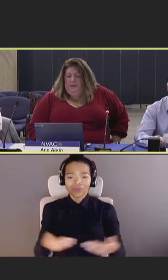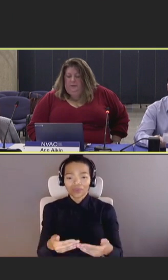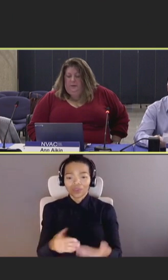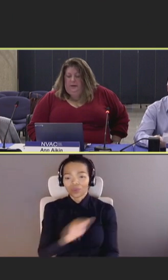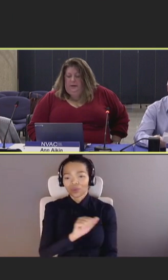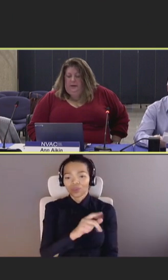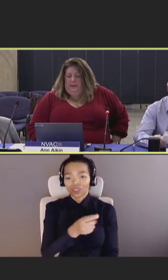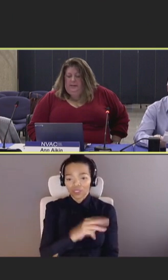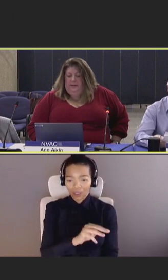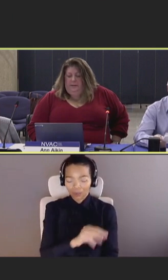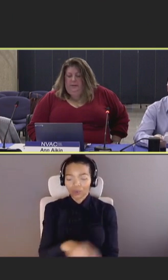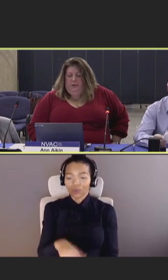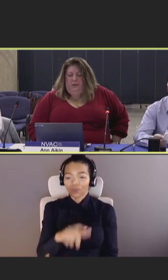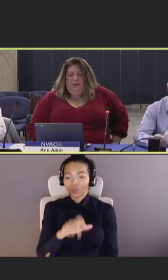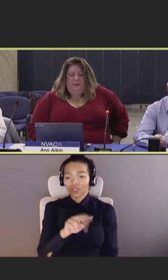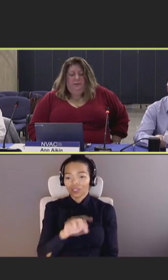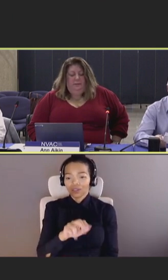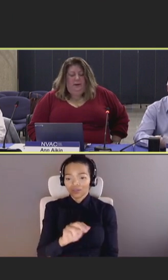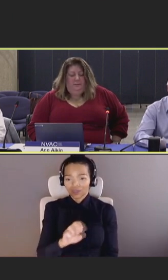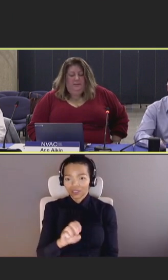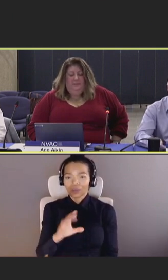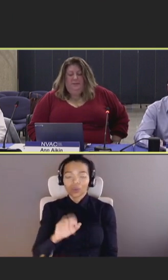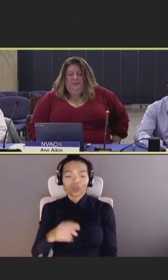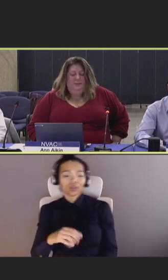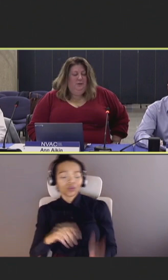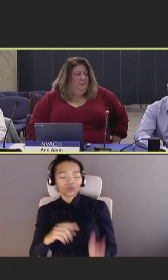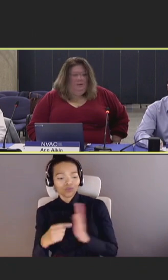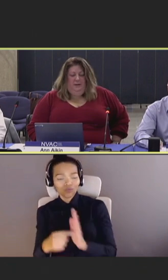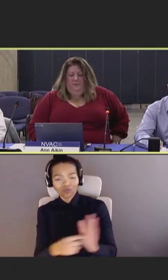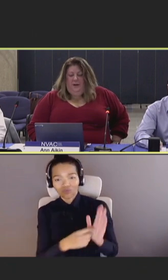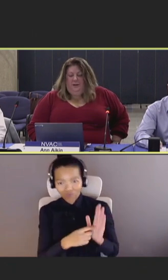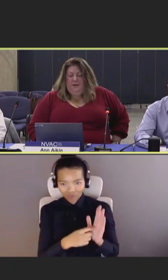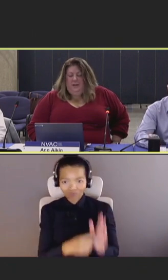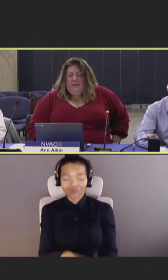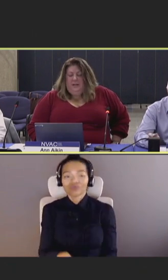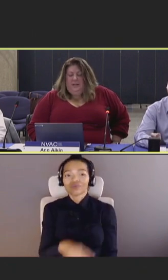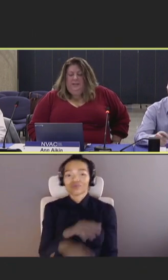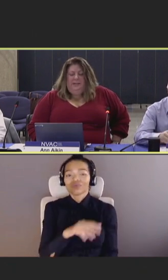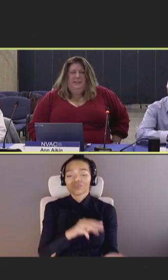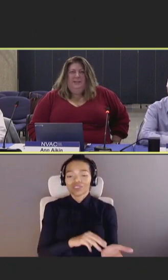recognize the Committee Chair, Dr. Bob Hopkins, for his leadership on NVAC. This is his last